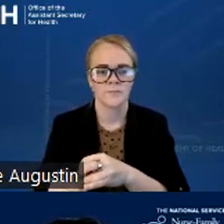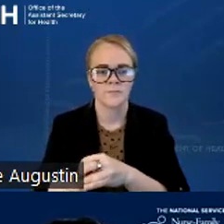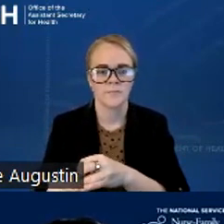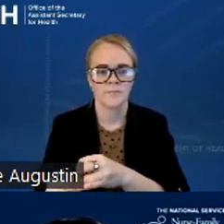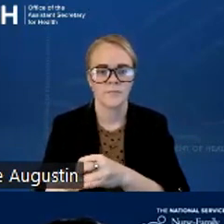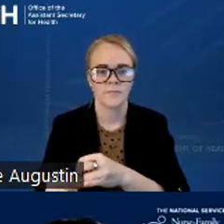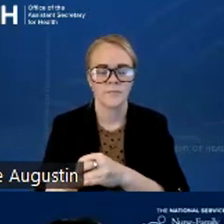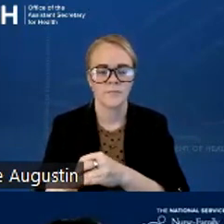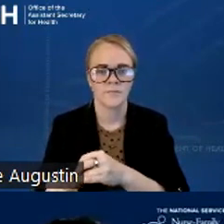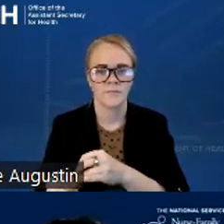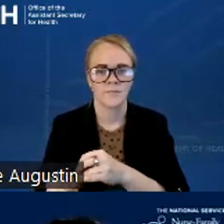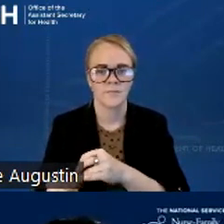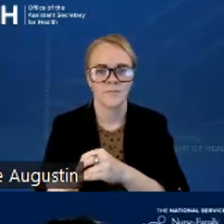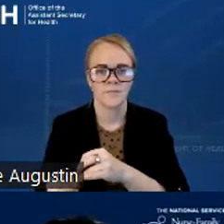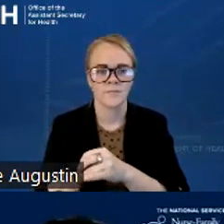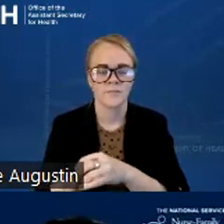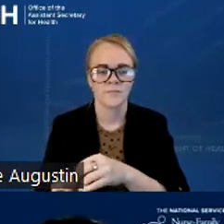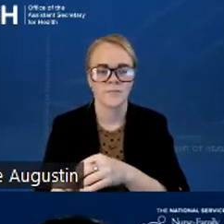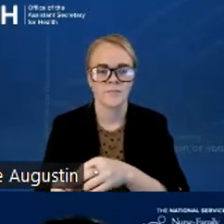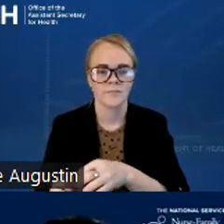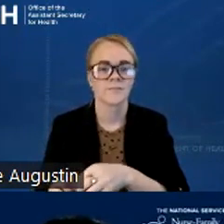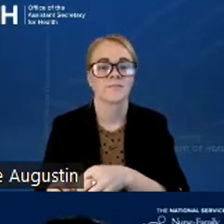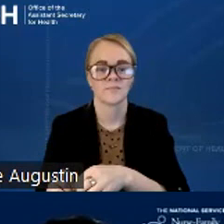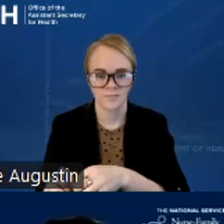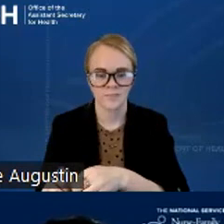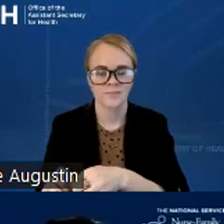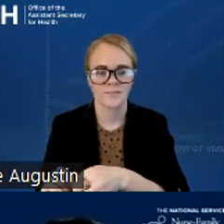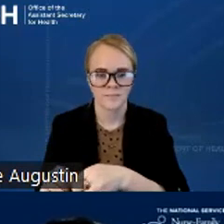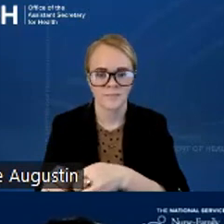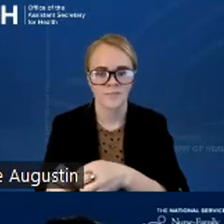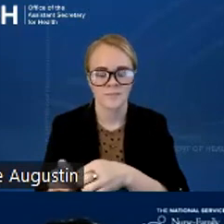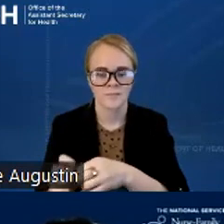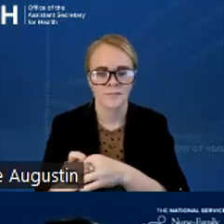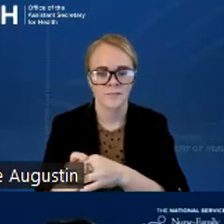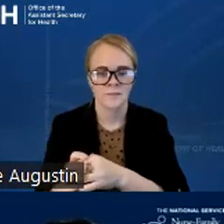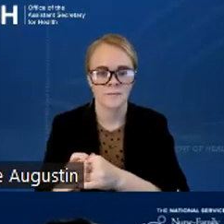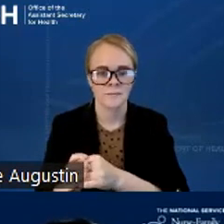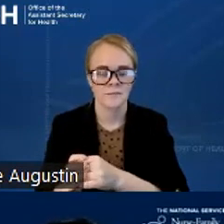I want to say it's a multidisciplinary affair, and it's going to take a lot of people working together to conquer this.